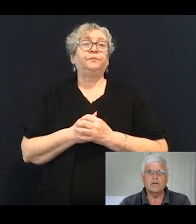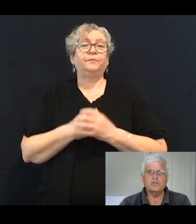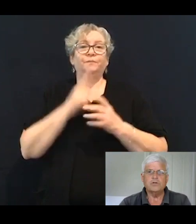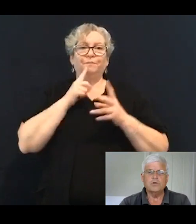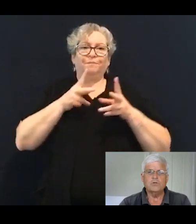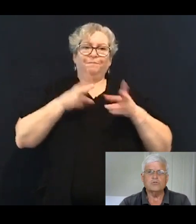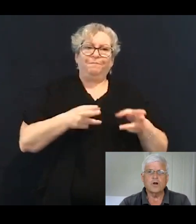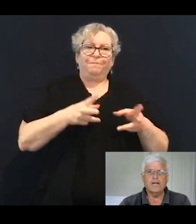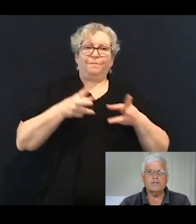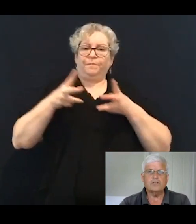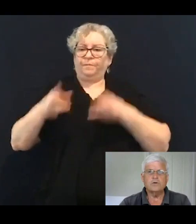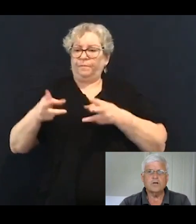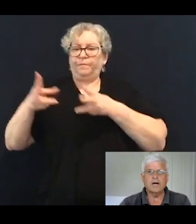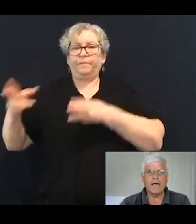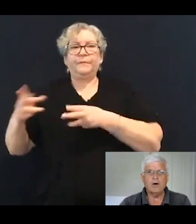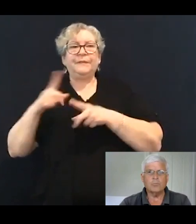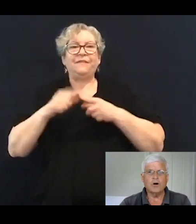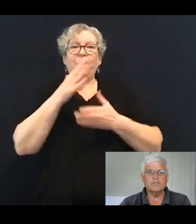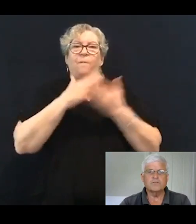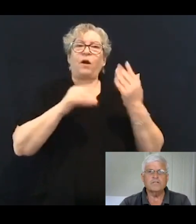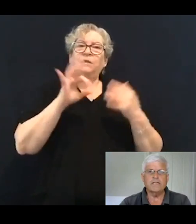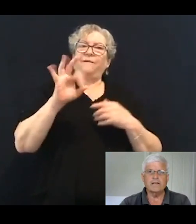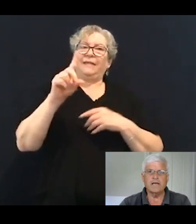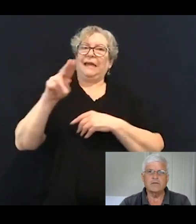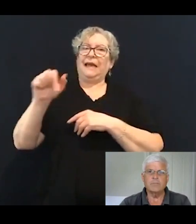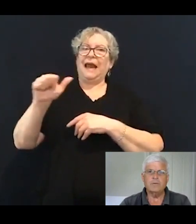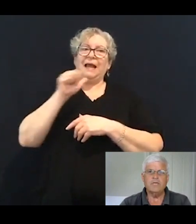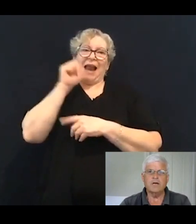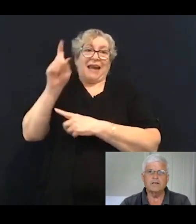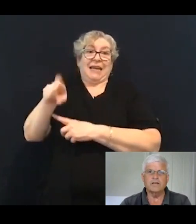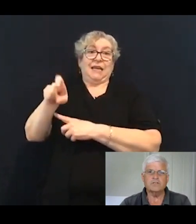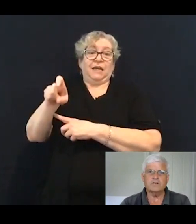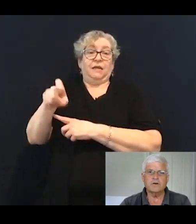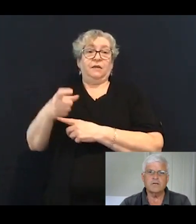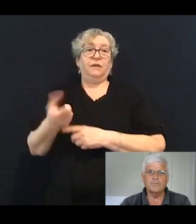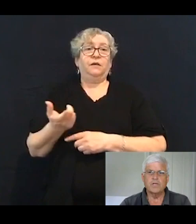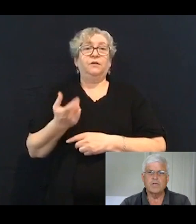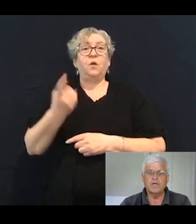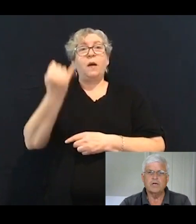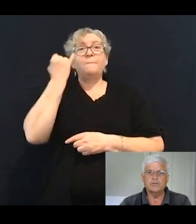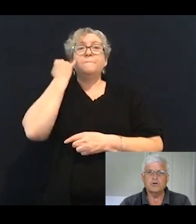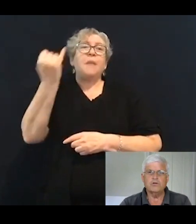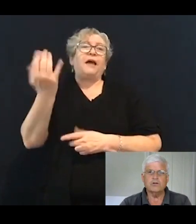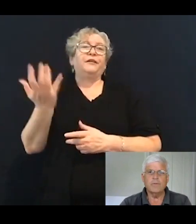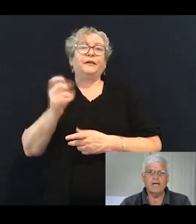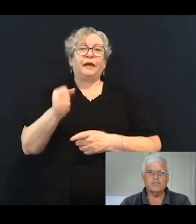to cut out parts of the DNA that may be unnecessary. So you could imagine that if we could just